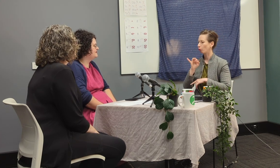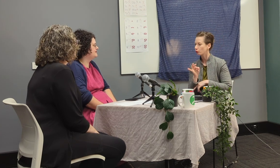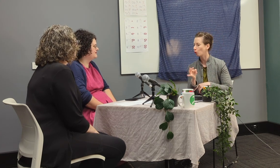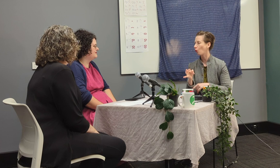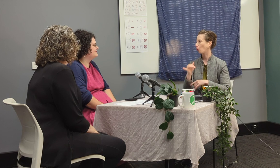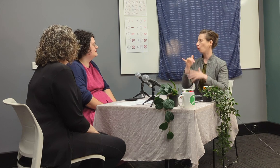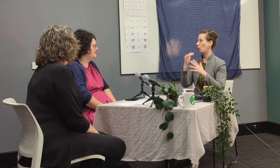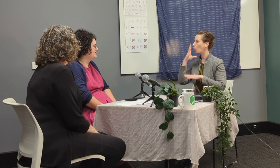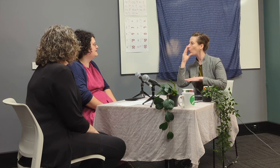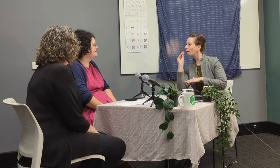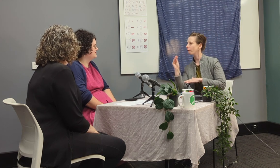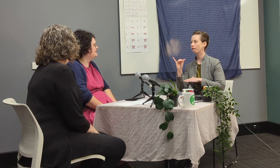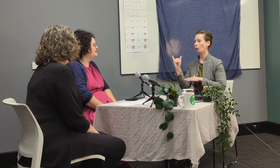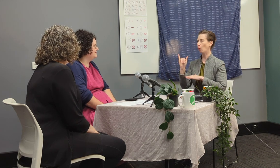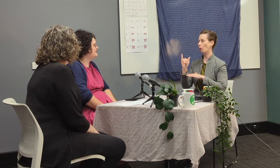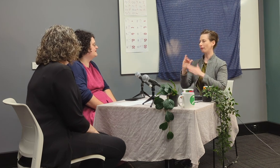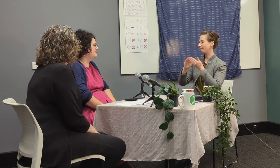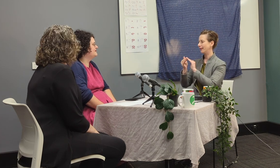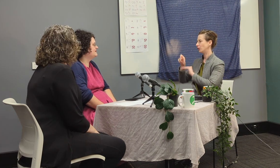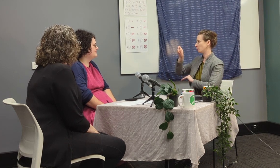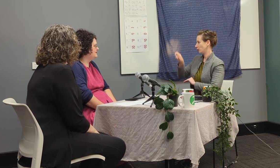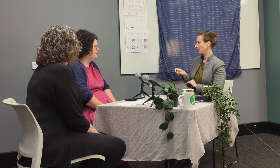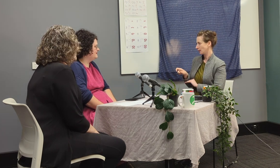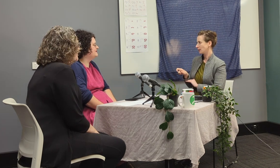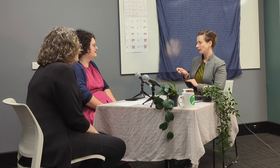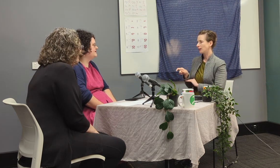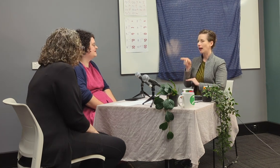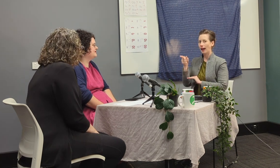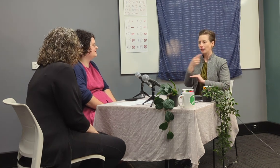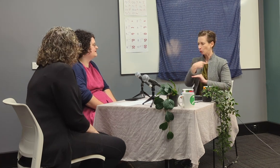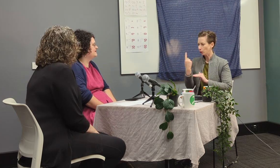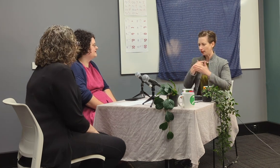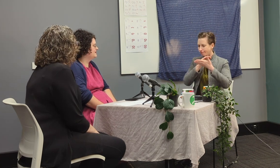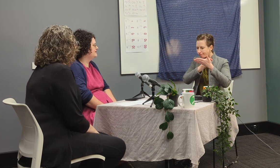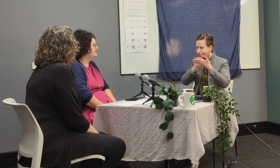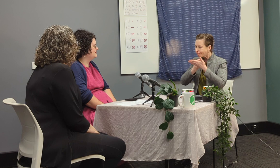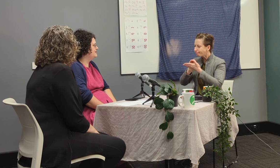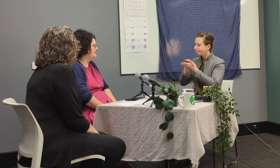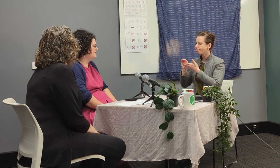mentioned “the boy” or “the dog” or “the wolf” or “the village people,”